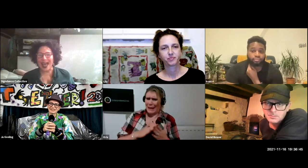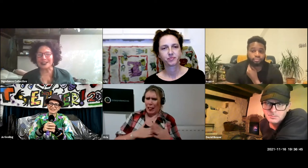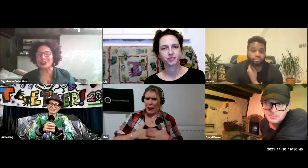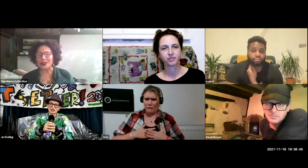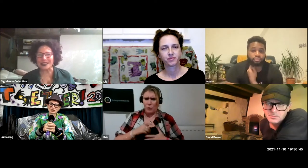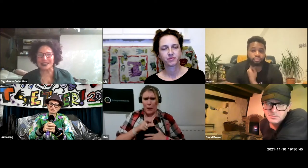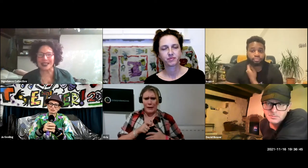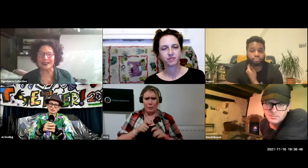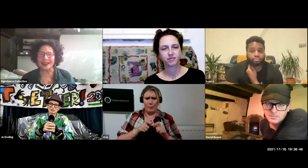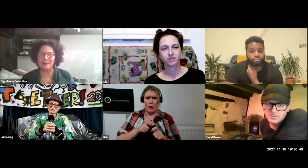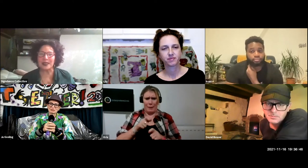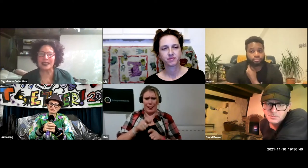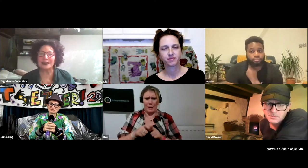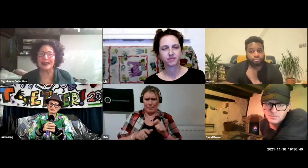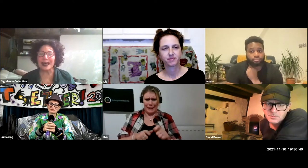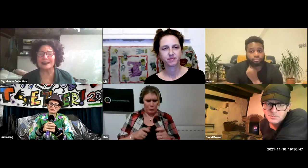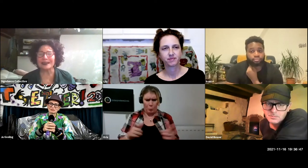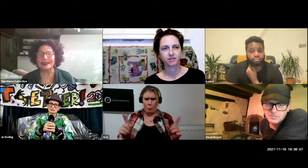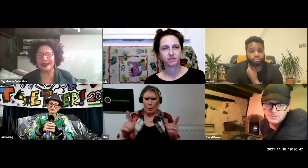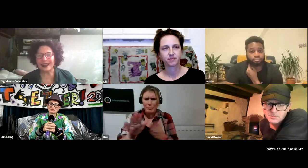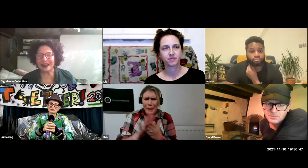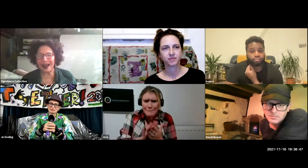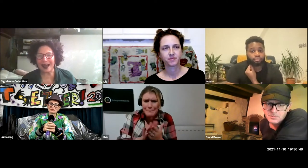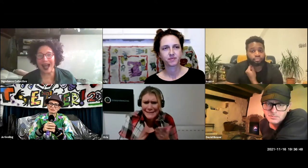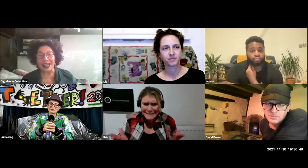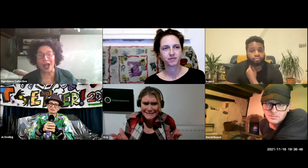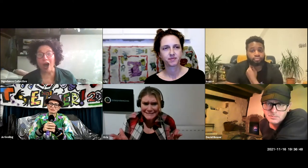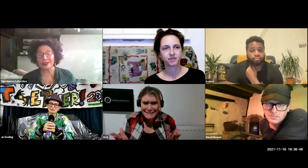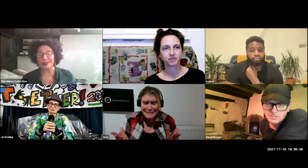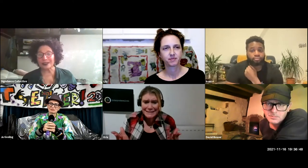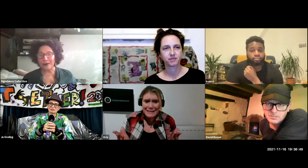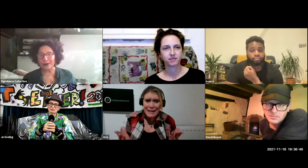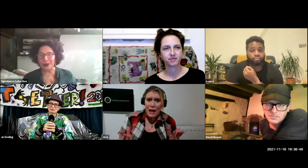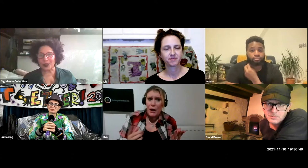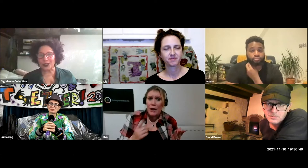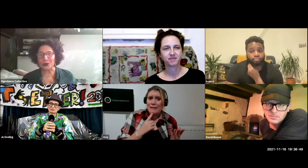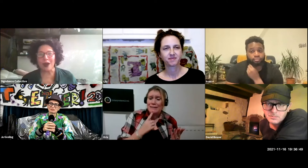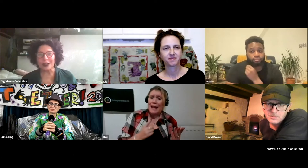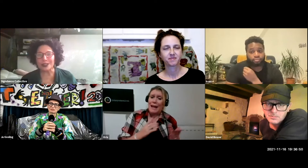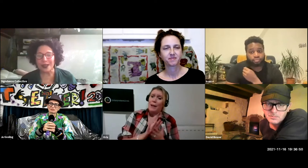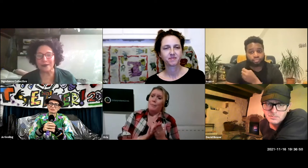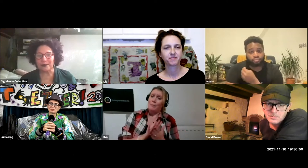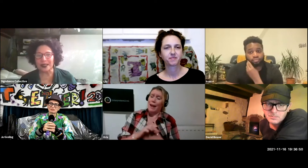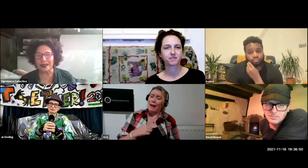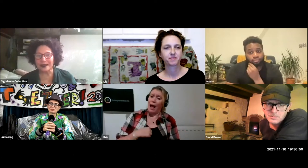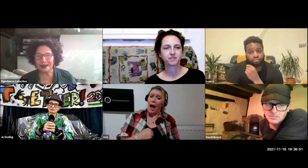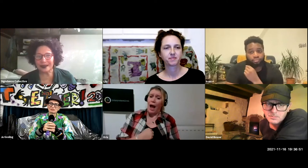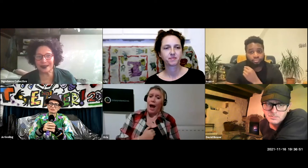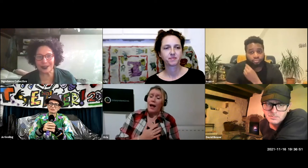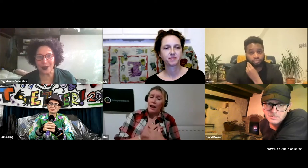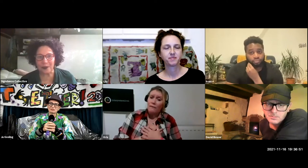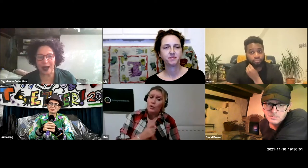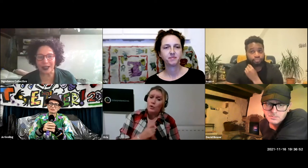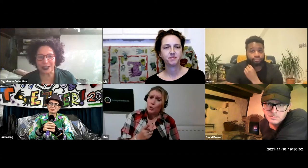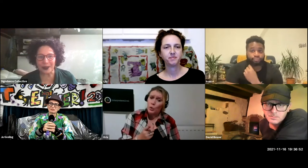have just done is having everything that we did in mind and trying to devise something that is interesting for someone to see.